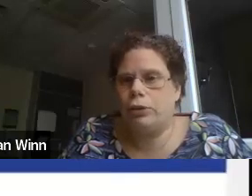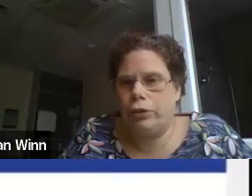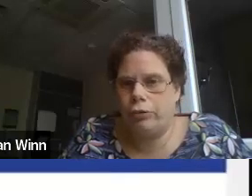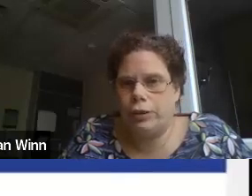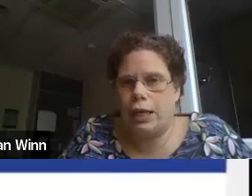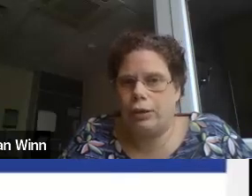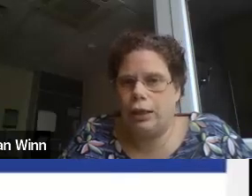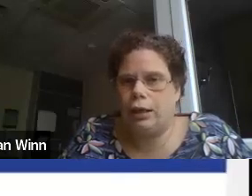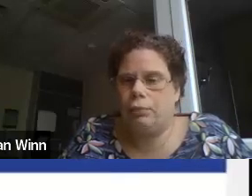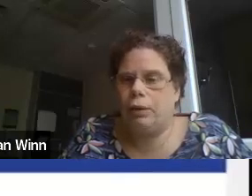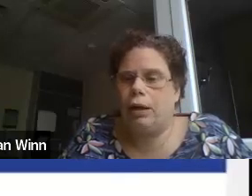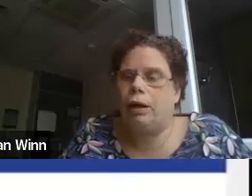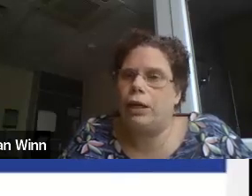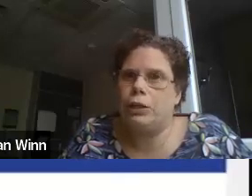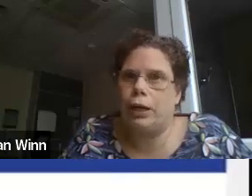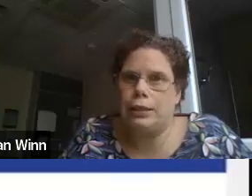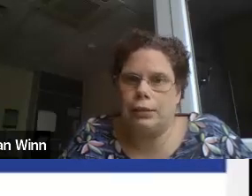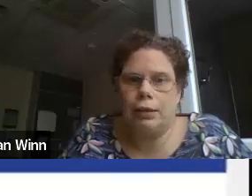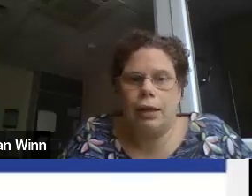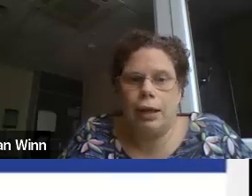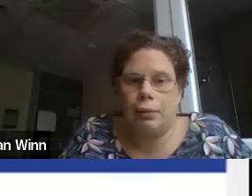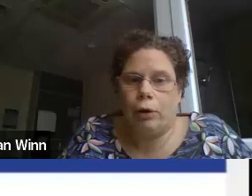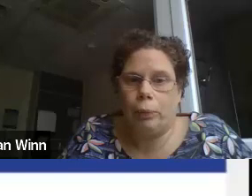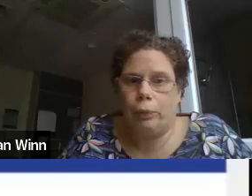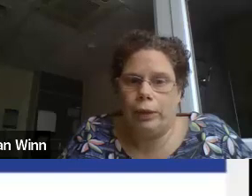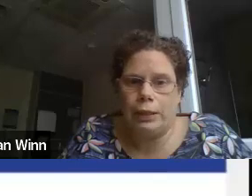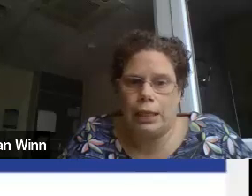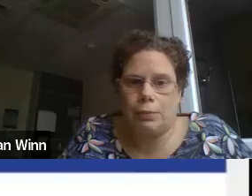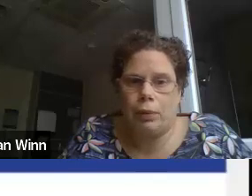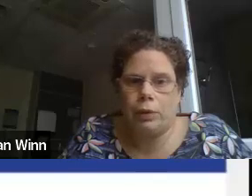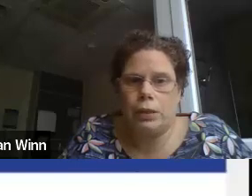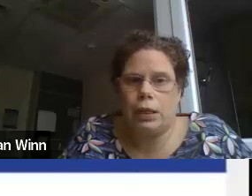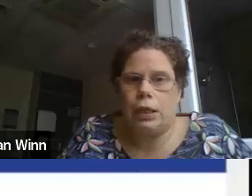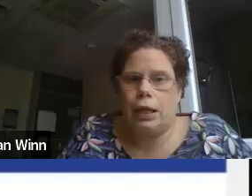once you've set the radio aid up in the test box.